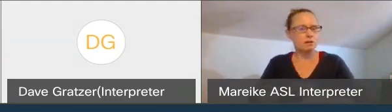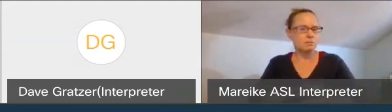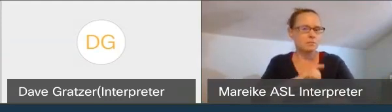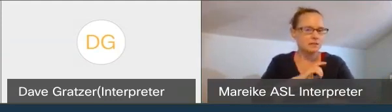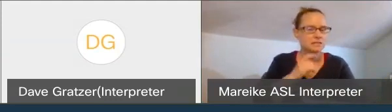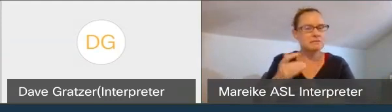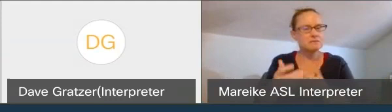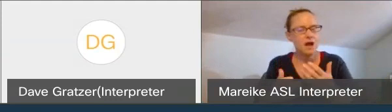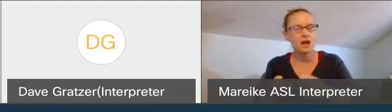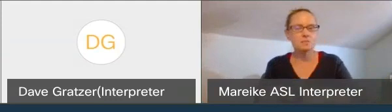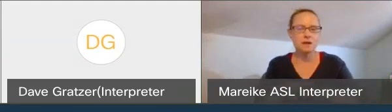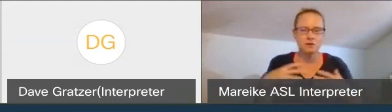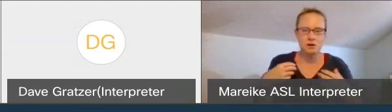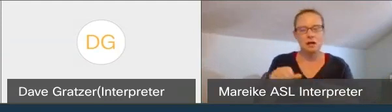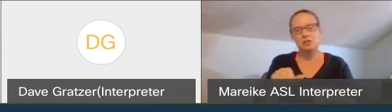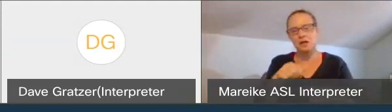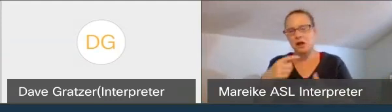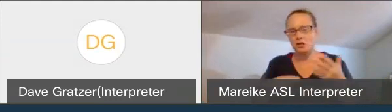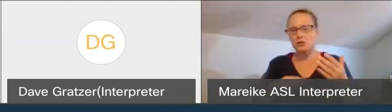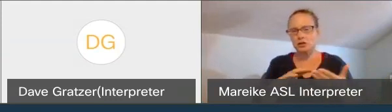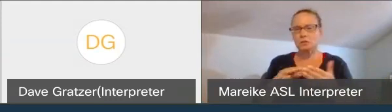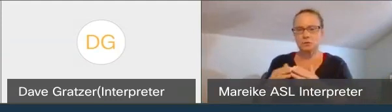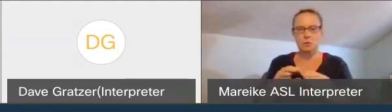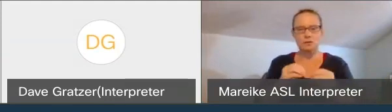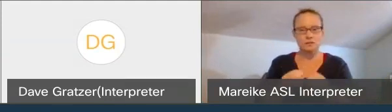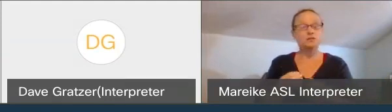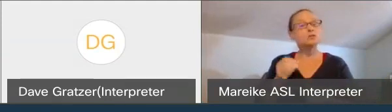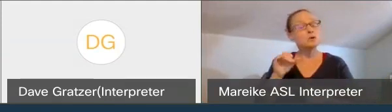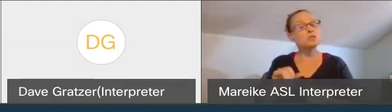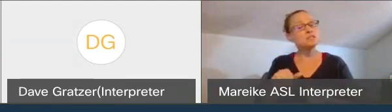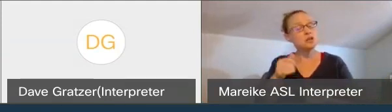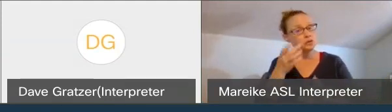and all of the, uh, points of view. So that's another interesting caveat I'd like to mention